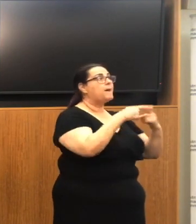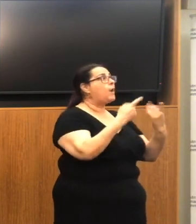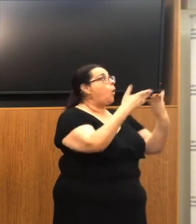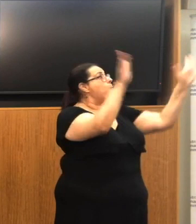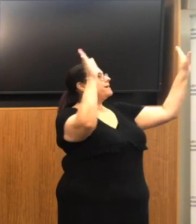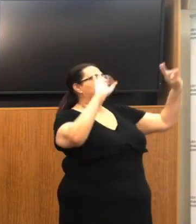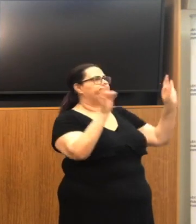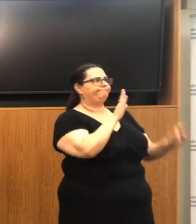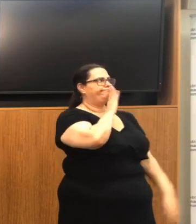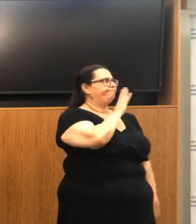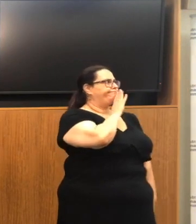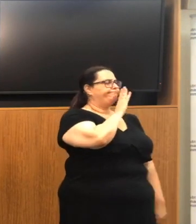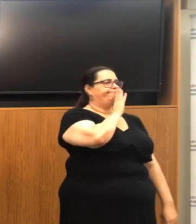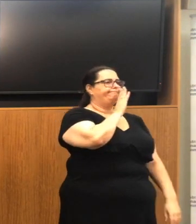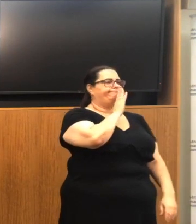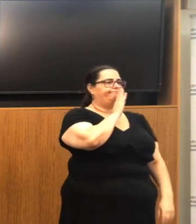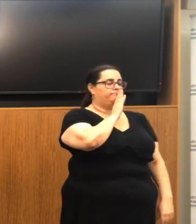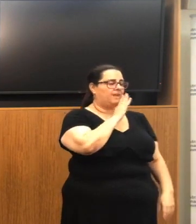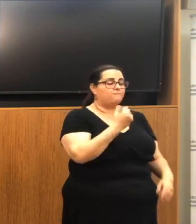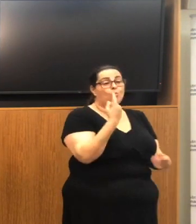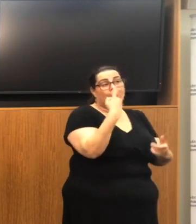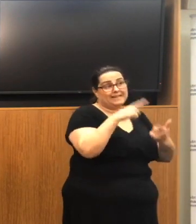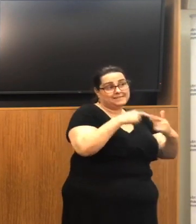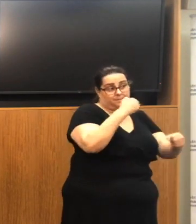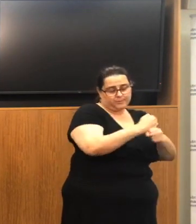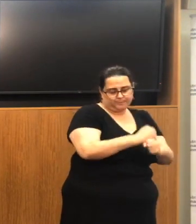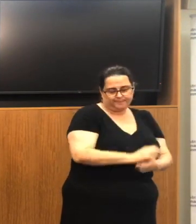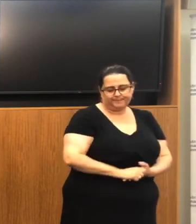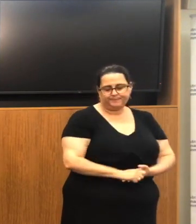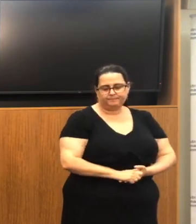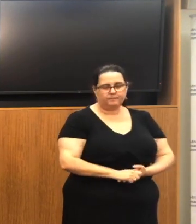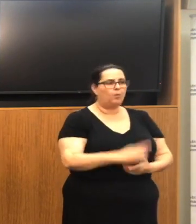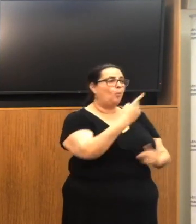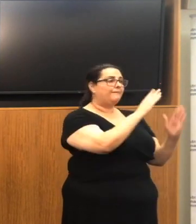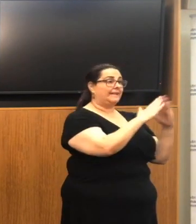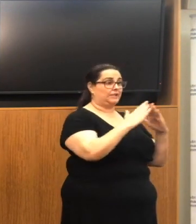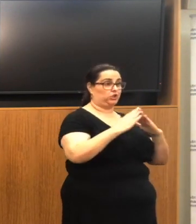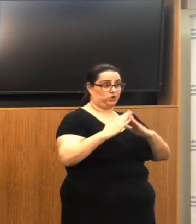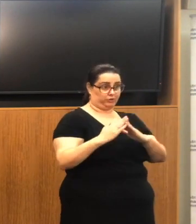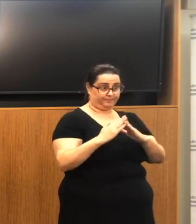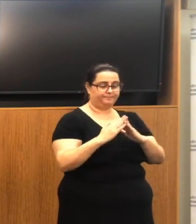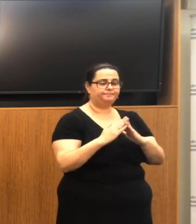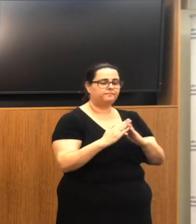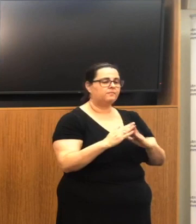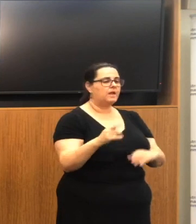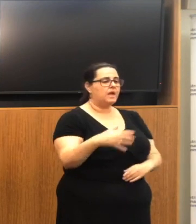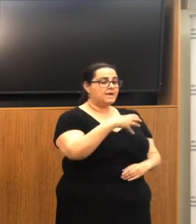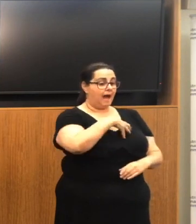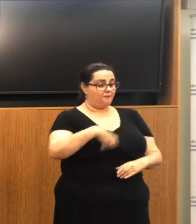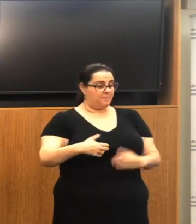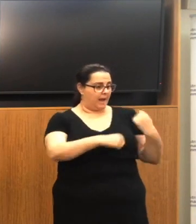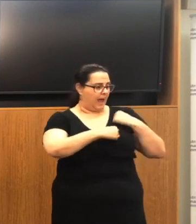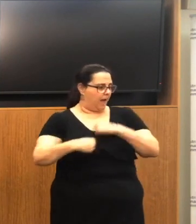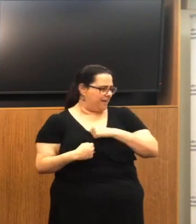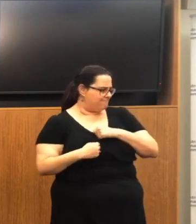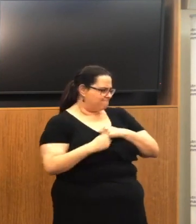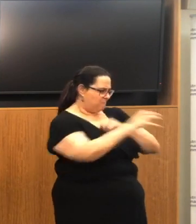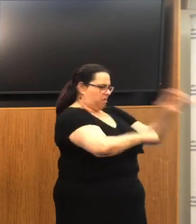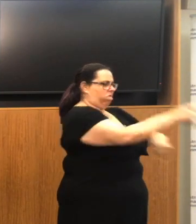We documented the case of one, in one village, where the government forces went in last October